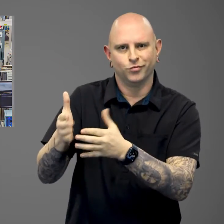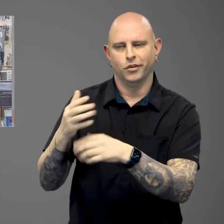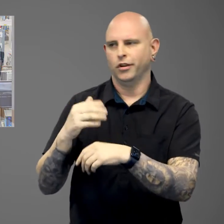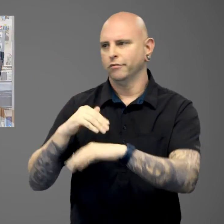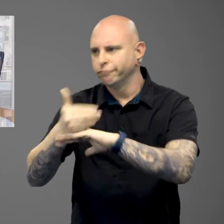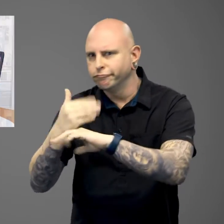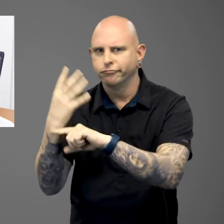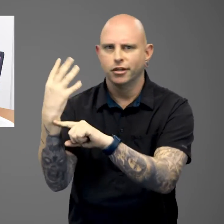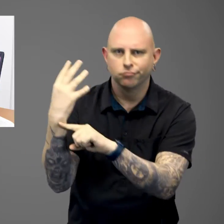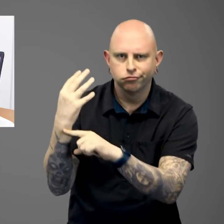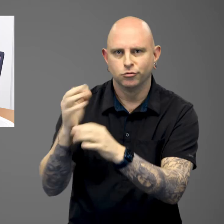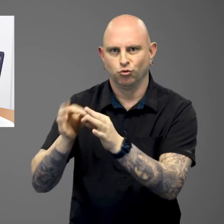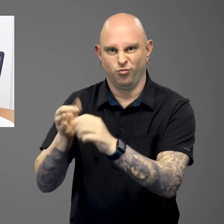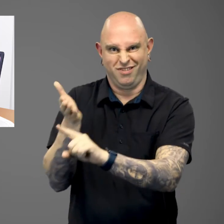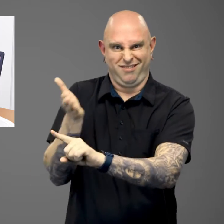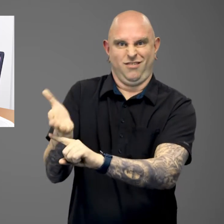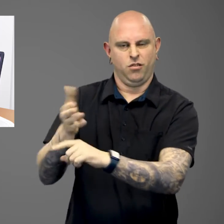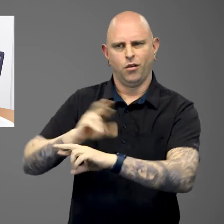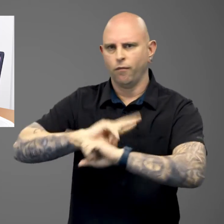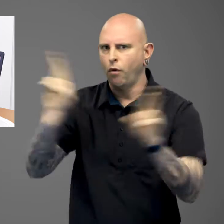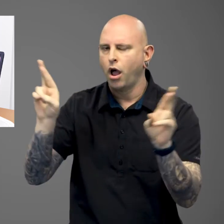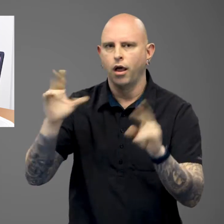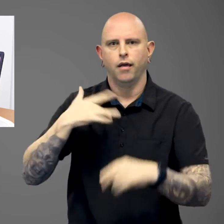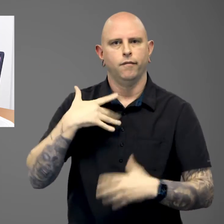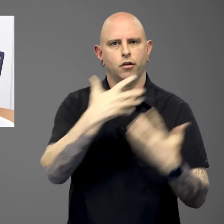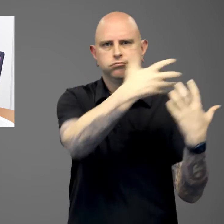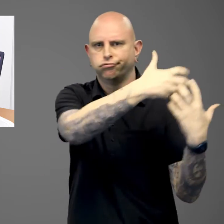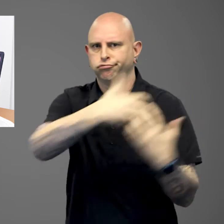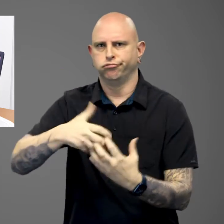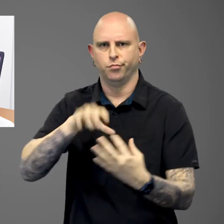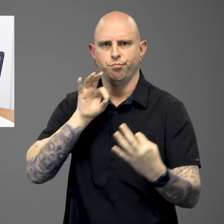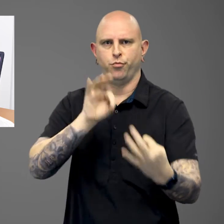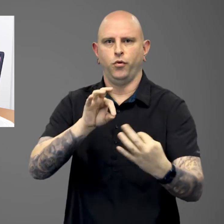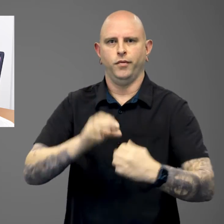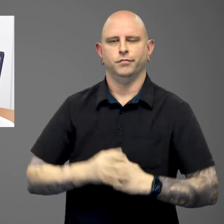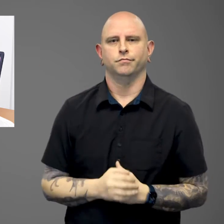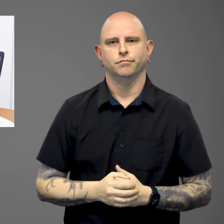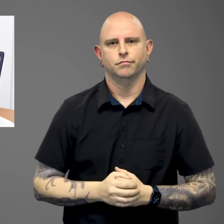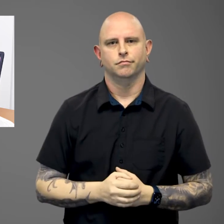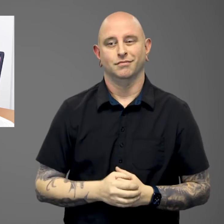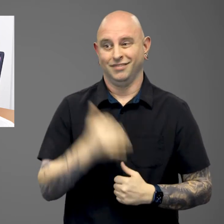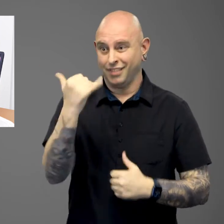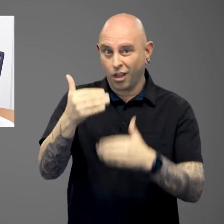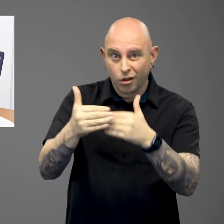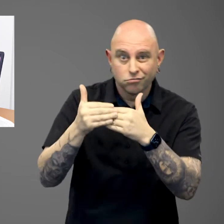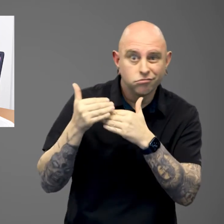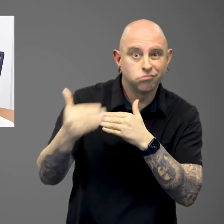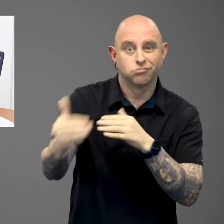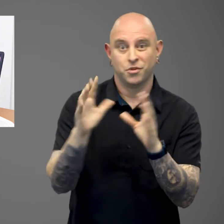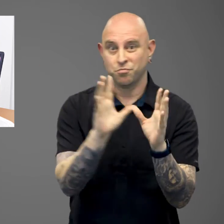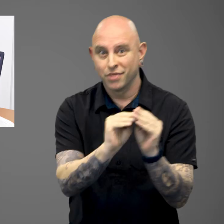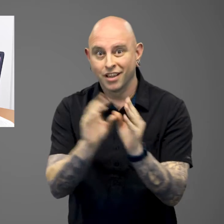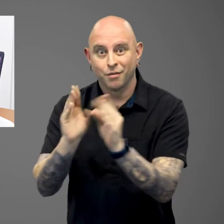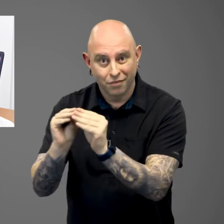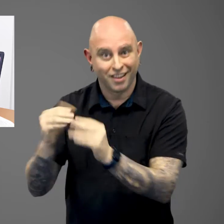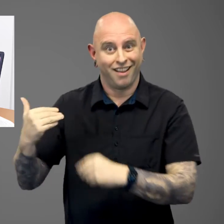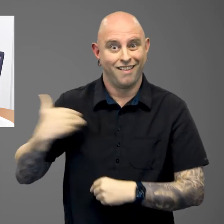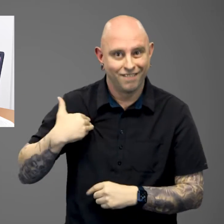I used a laptop that had a camera and it worked perfectly.